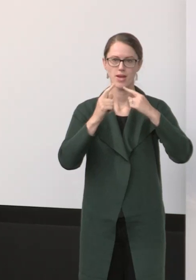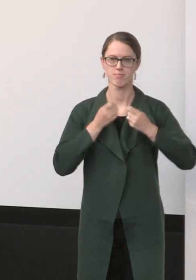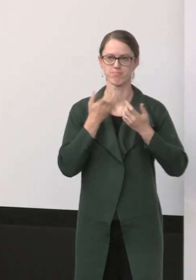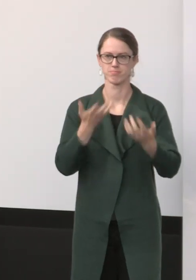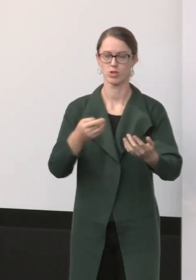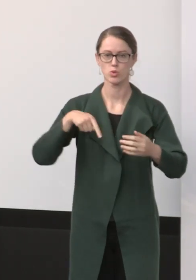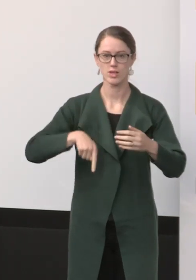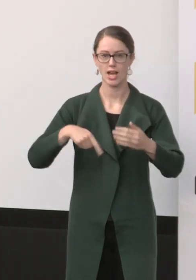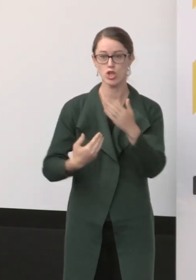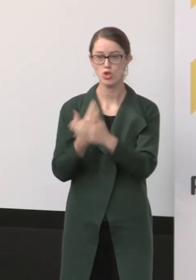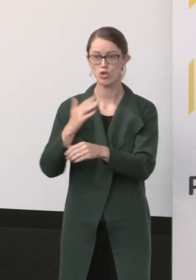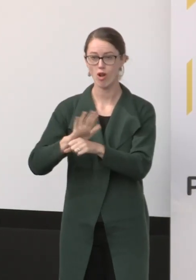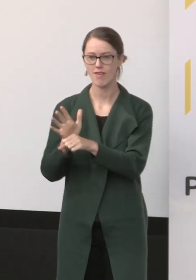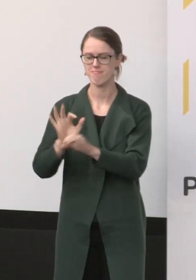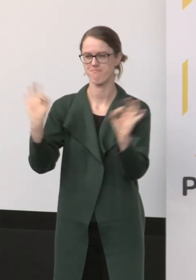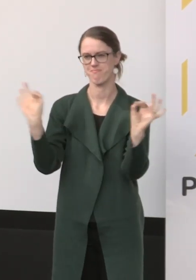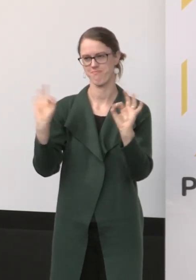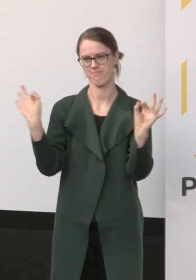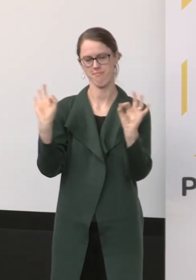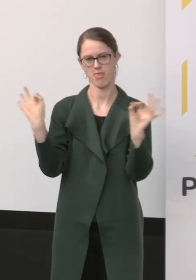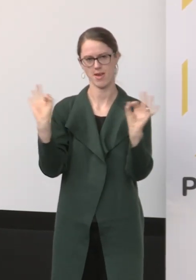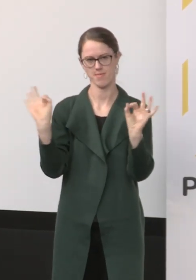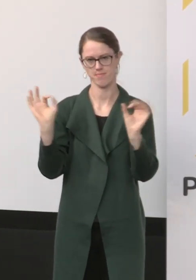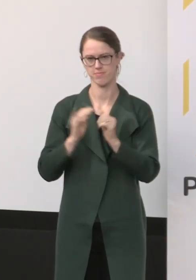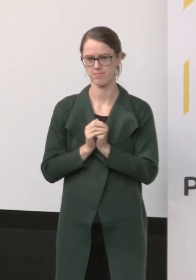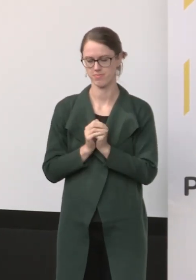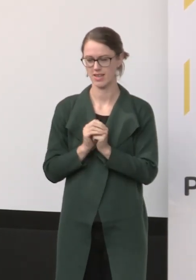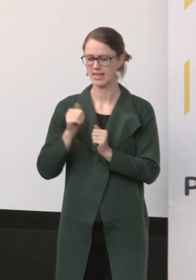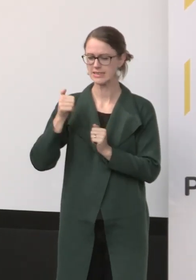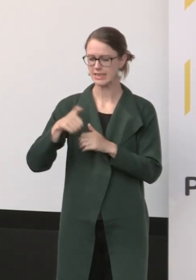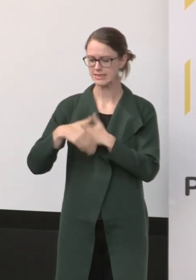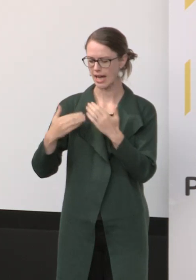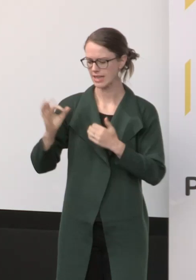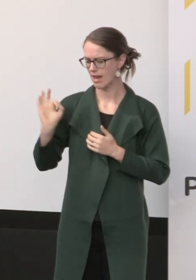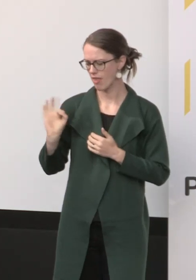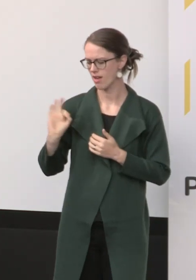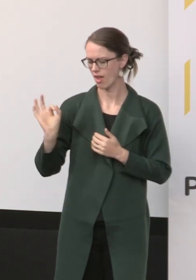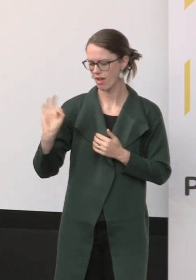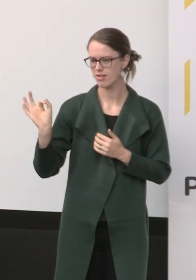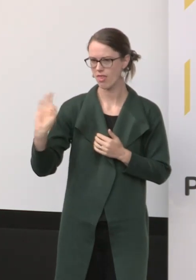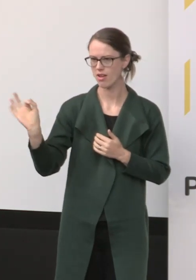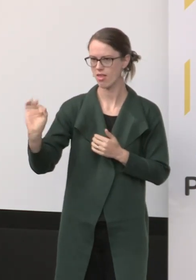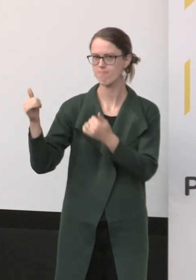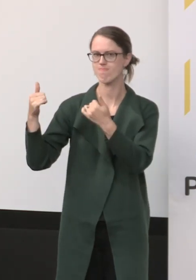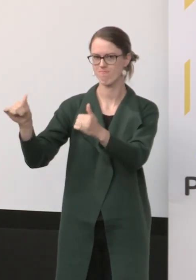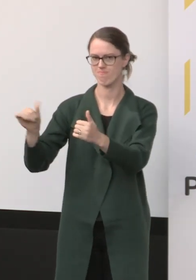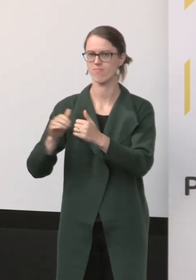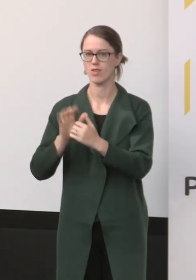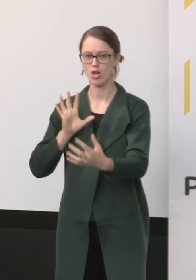Kia ora koutou. Welcome to today's briefing. Today, there are again no new cases of COVID-19